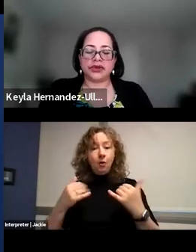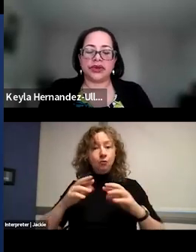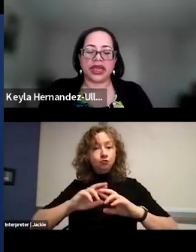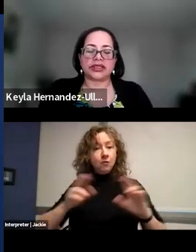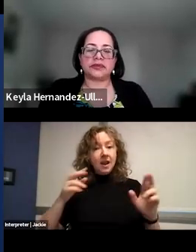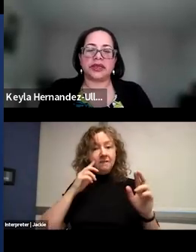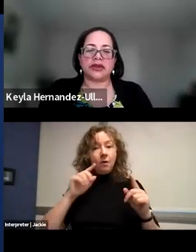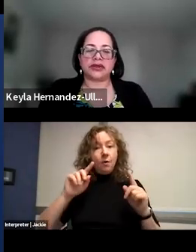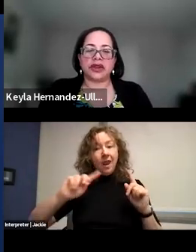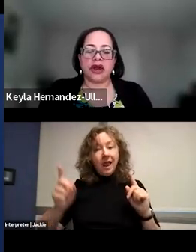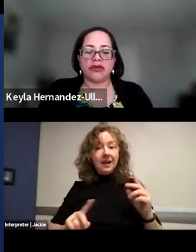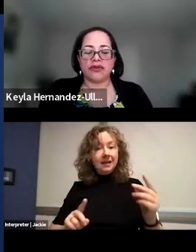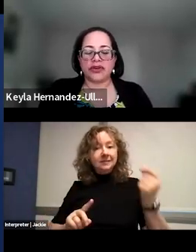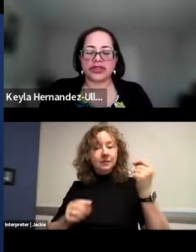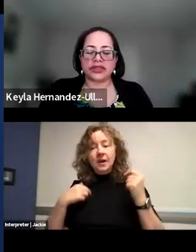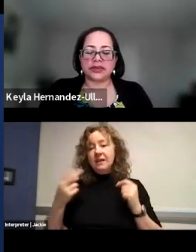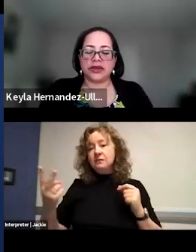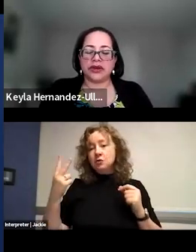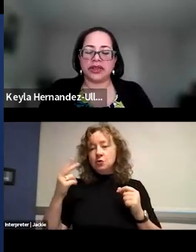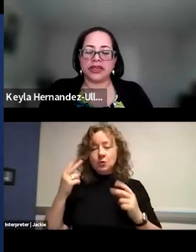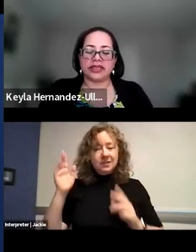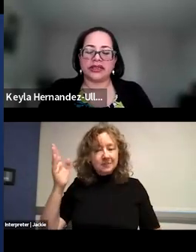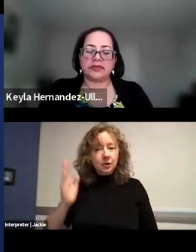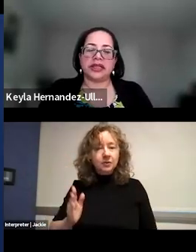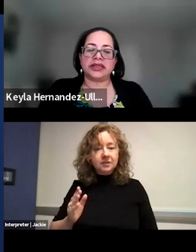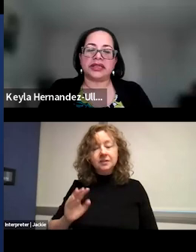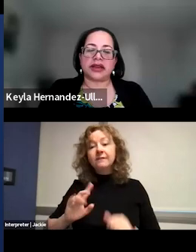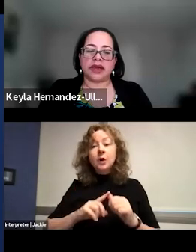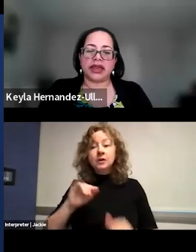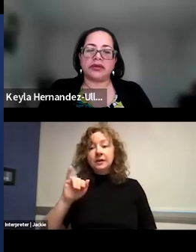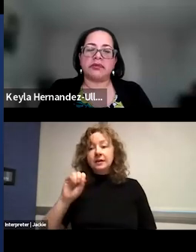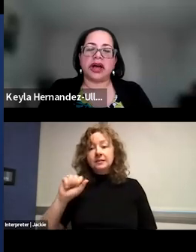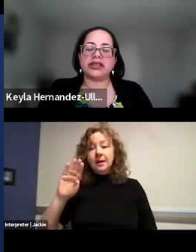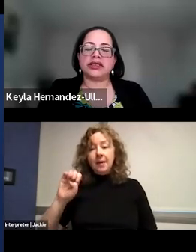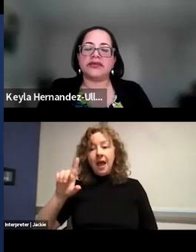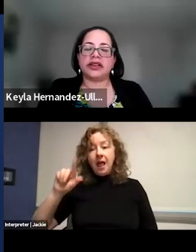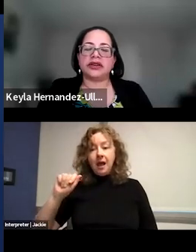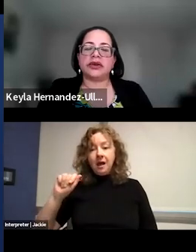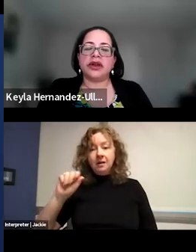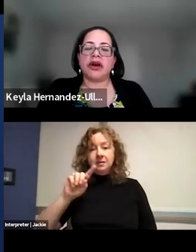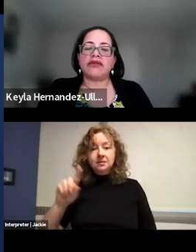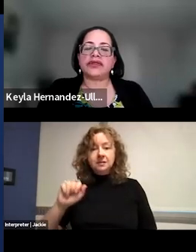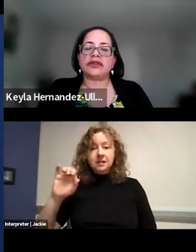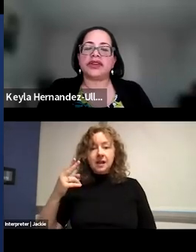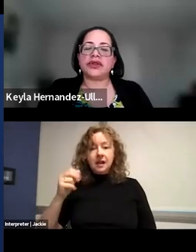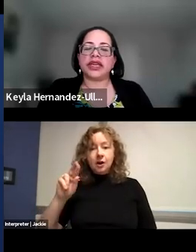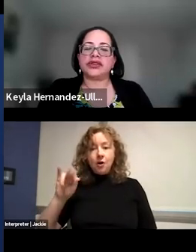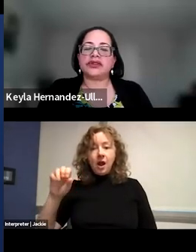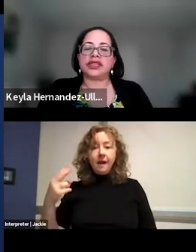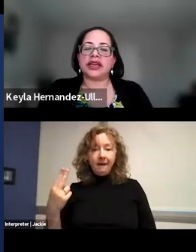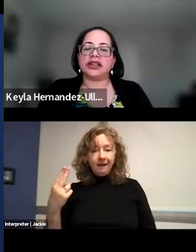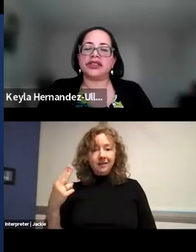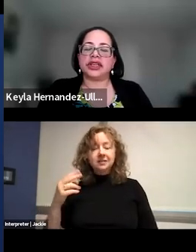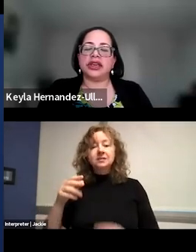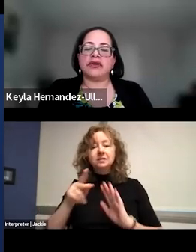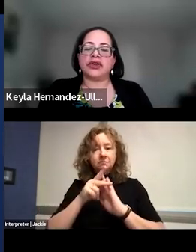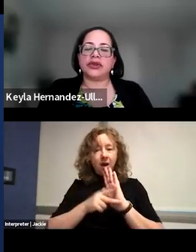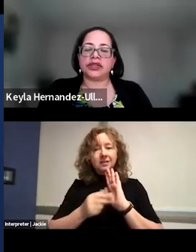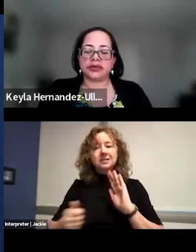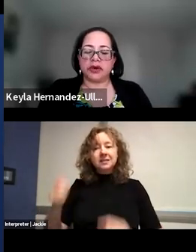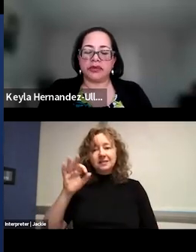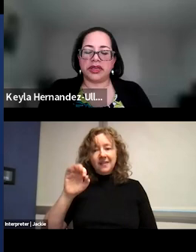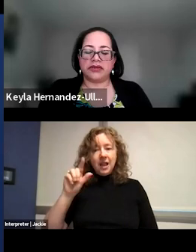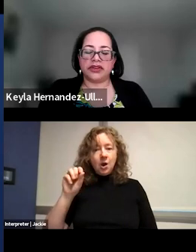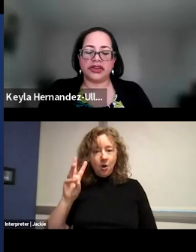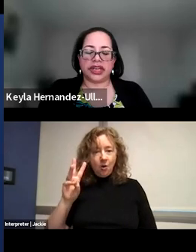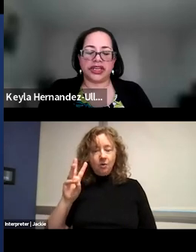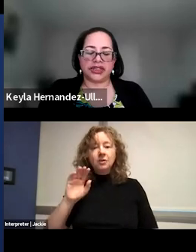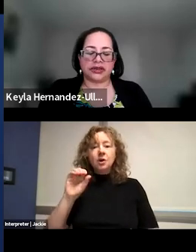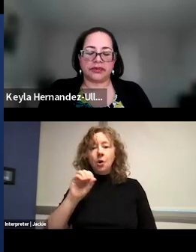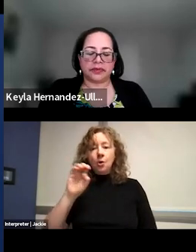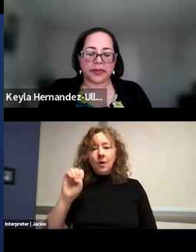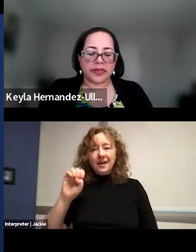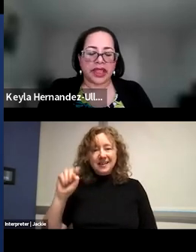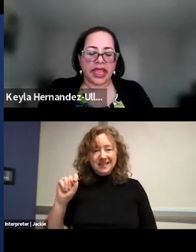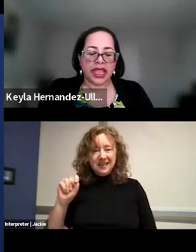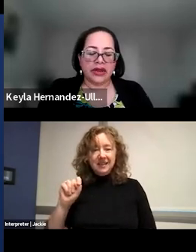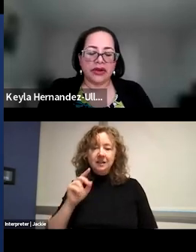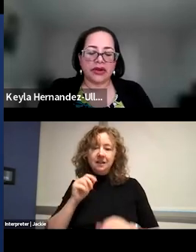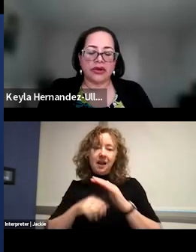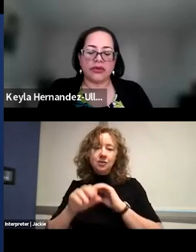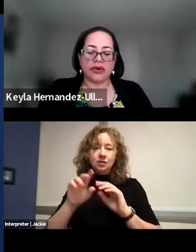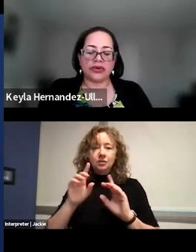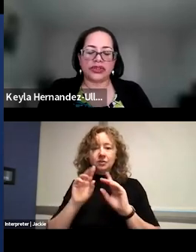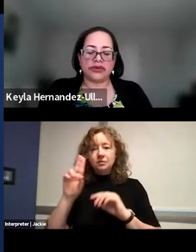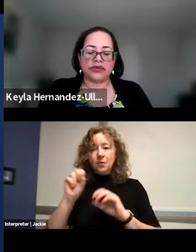Keyla Hernandez-Ulloa: For this portion of the Webinar we have 2 guest speakers. Our 1st speaker is Isabella Zachariah Policy Fellow Office of educational technology for the Us. Department of Education.